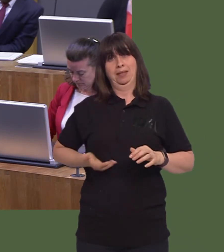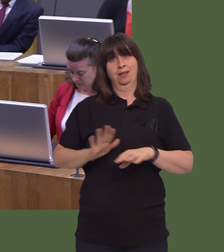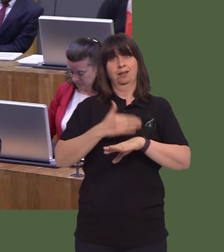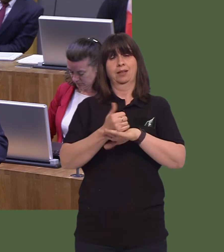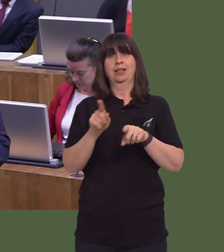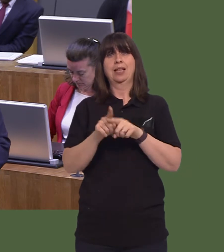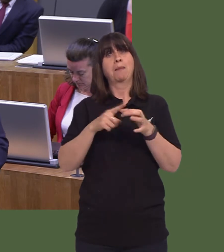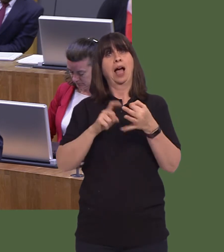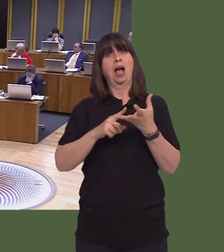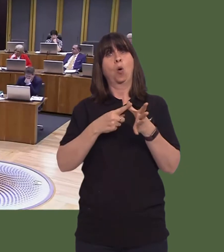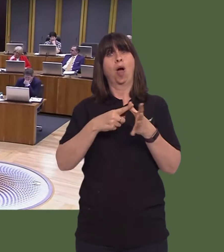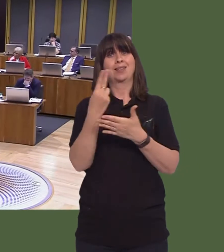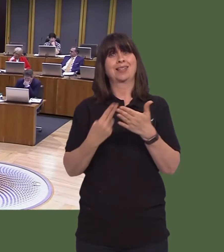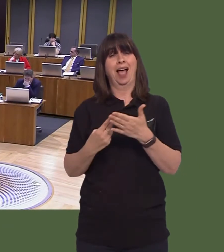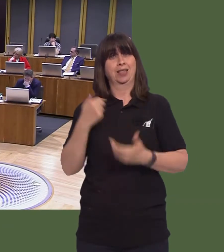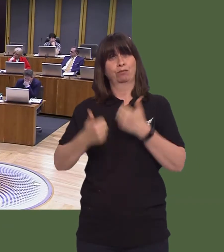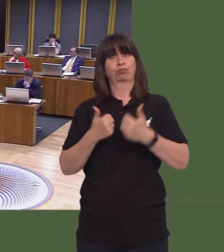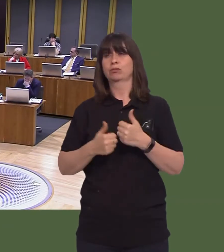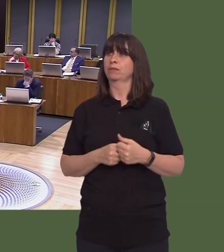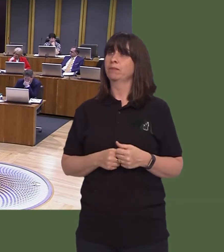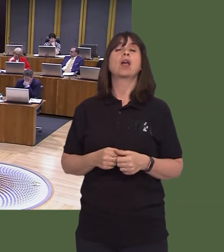Vikki Howells AM: Thank you, First Minister, and I agree with everything you said there.